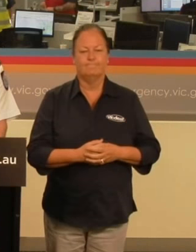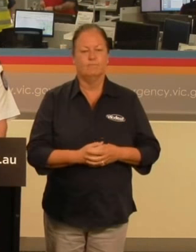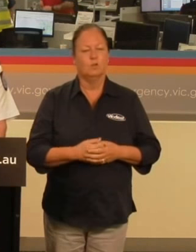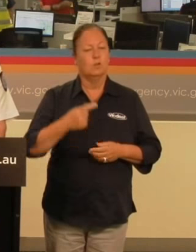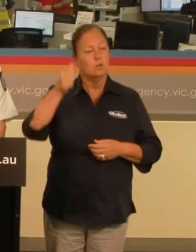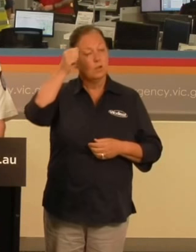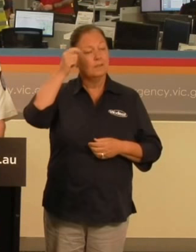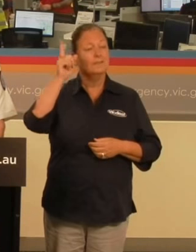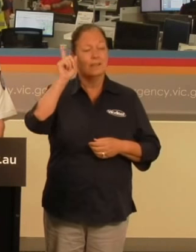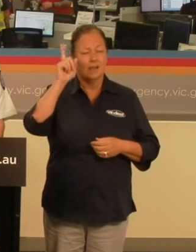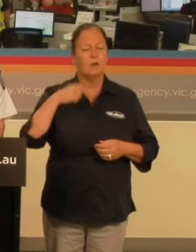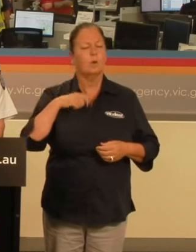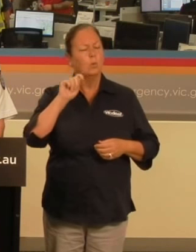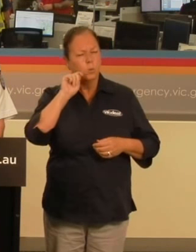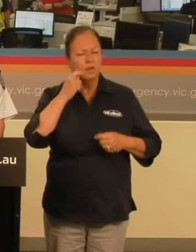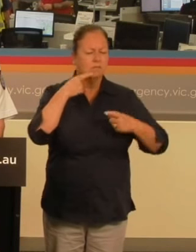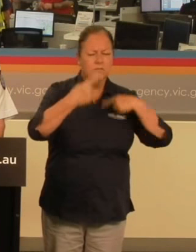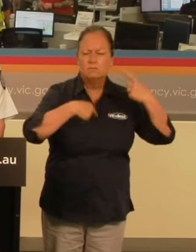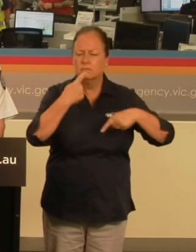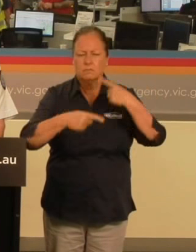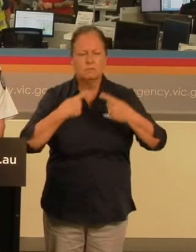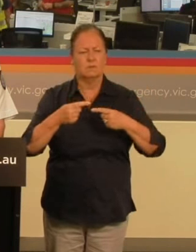talk very much about the weather and the weather conditions that will experience